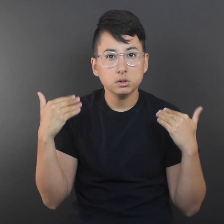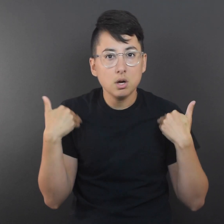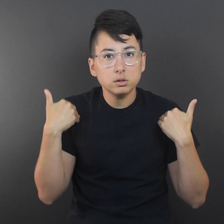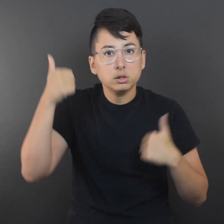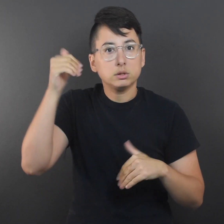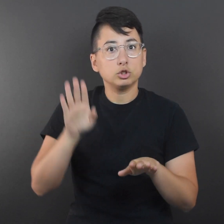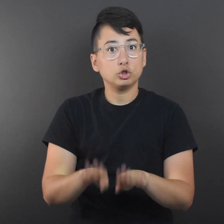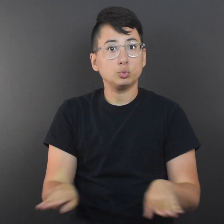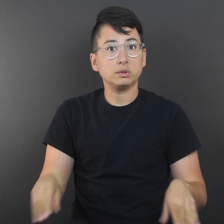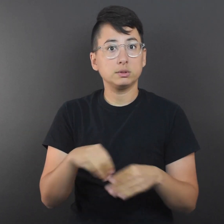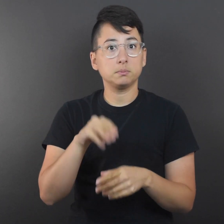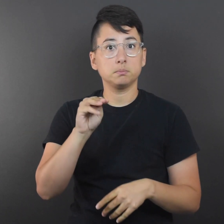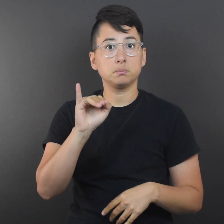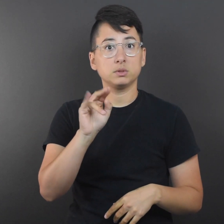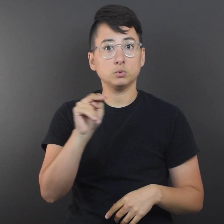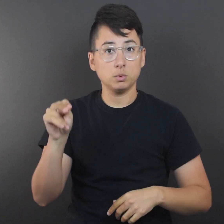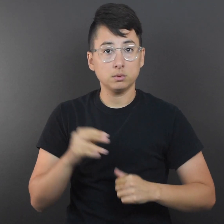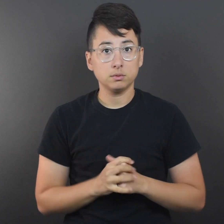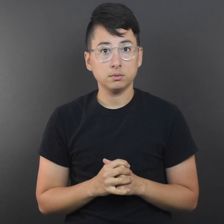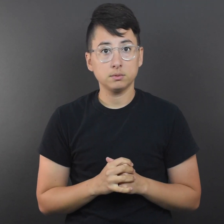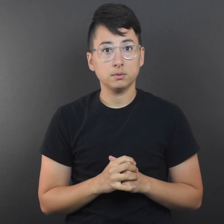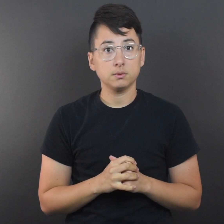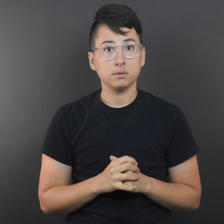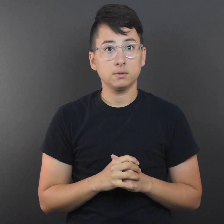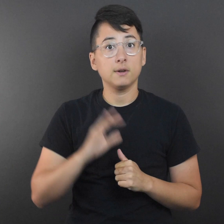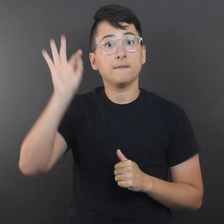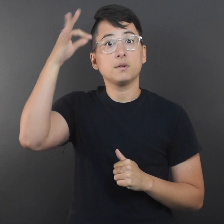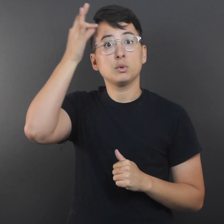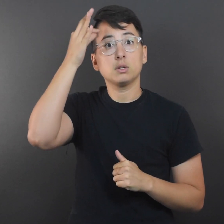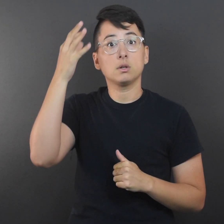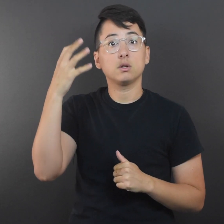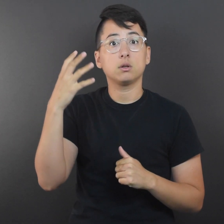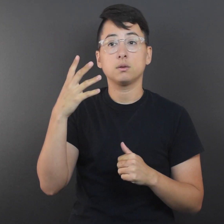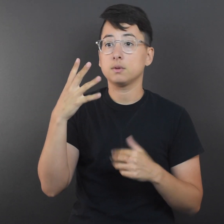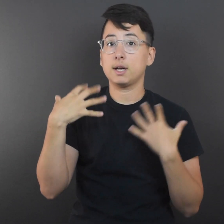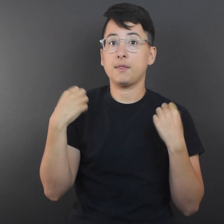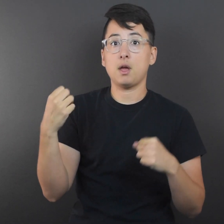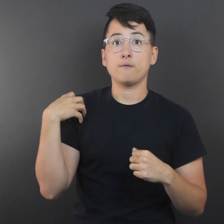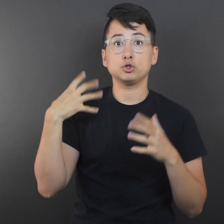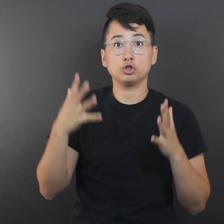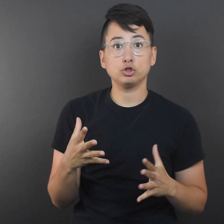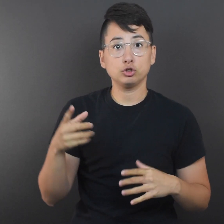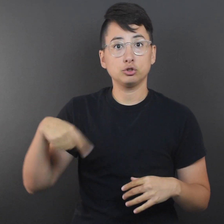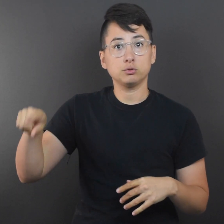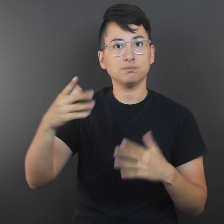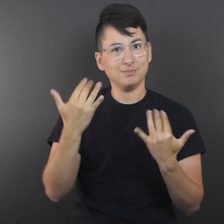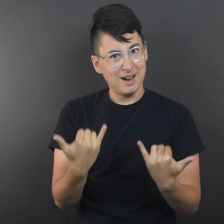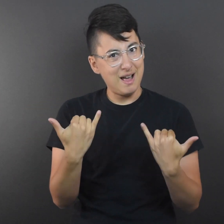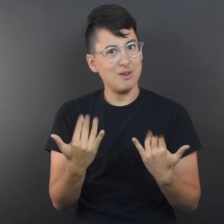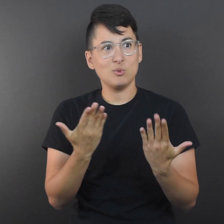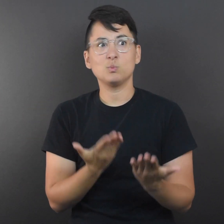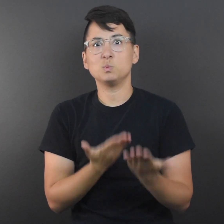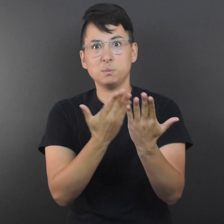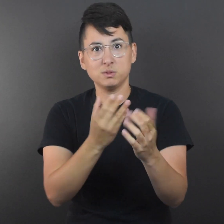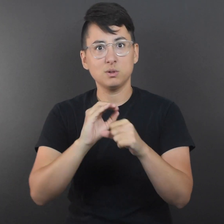Federal health officials now recommend COVID-19 vaccines for all children 6 months and older.